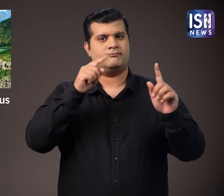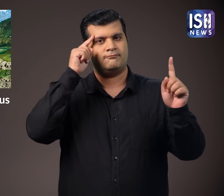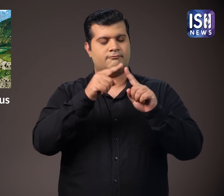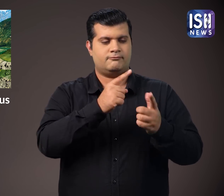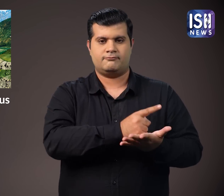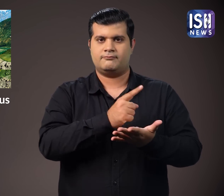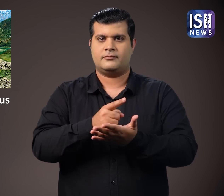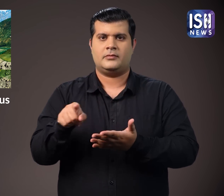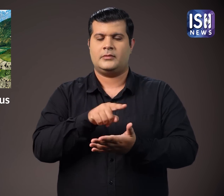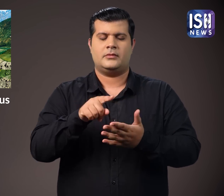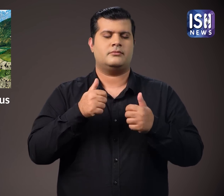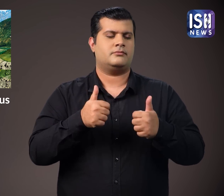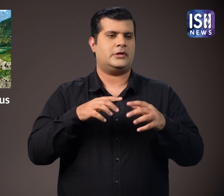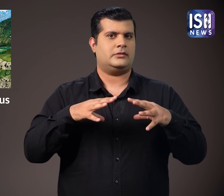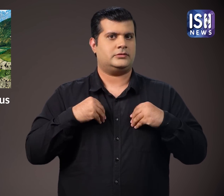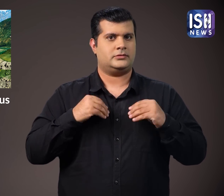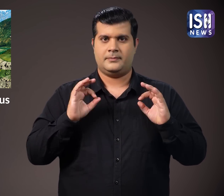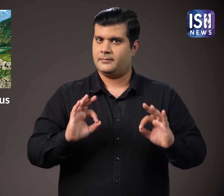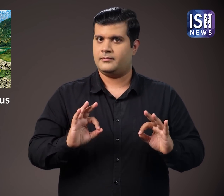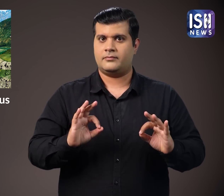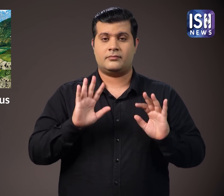It was signed by both India and Pakistan, indicating agreement.